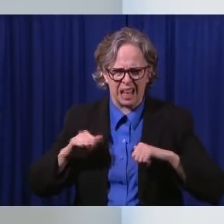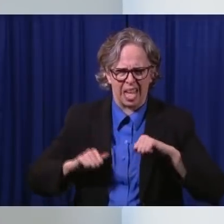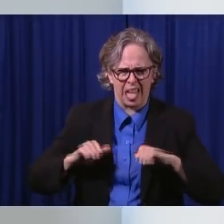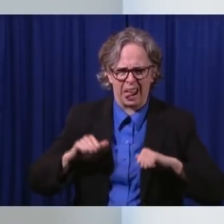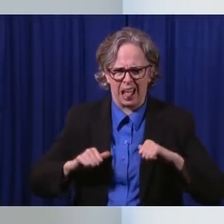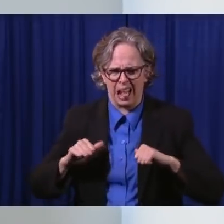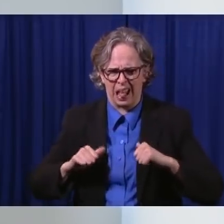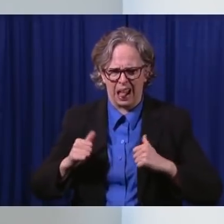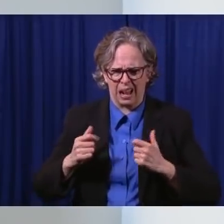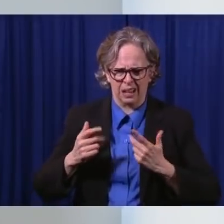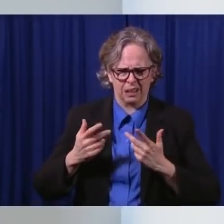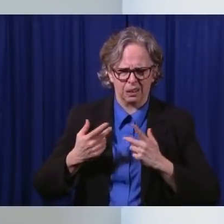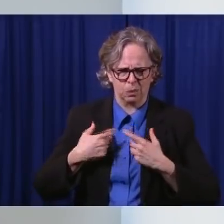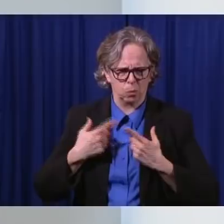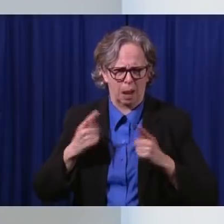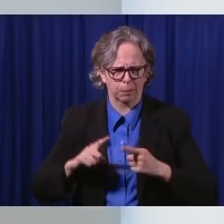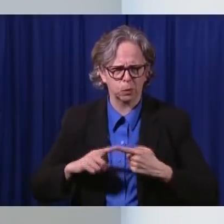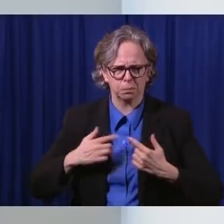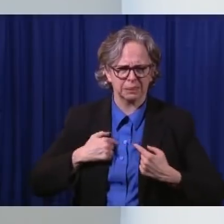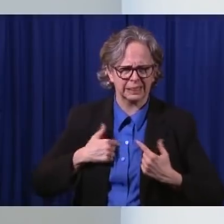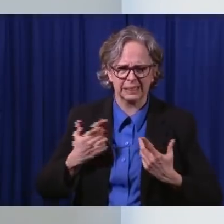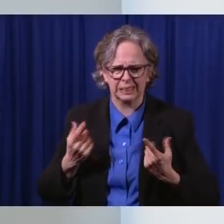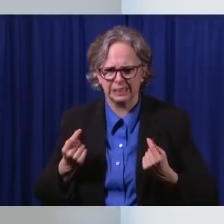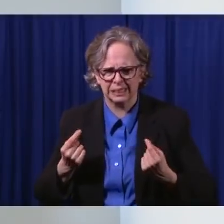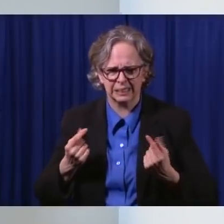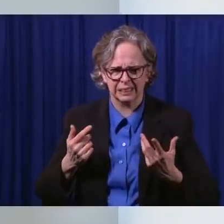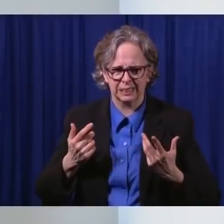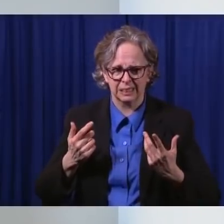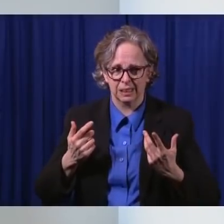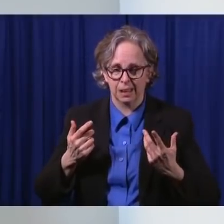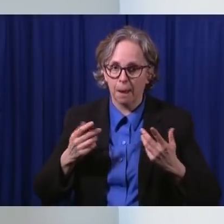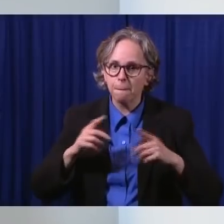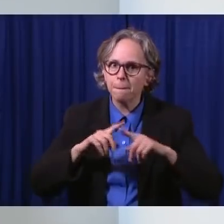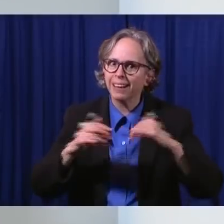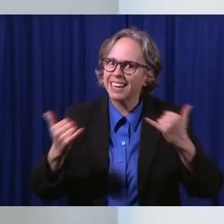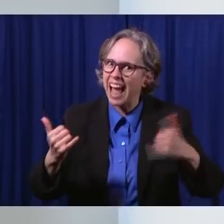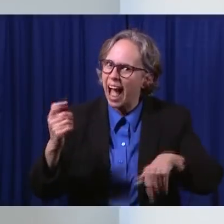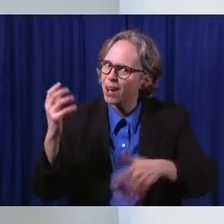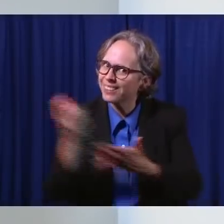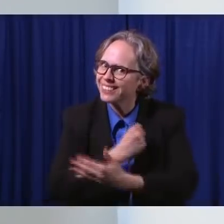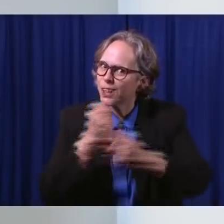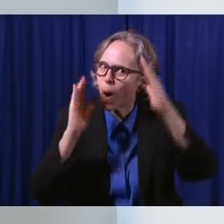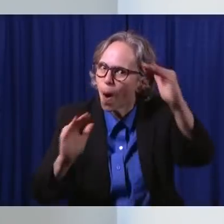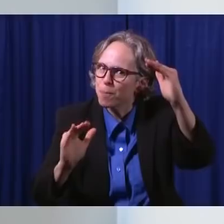AFTERNOON, ALL. QUESTION KNOW WITH THAT COMES THE UNCERTAINTY OF WHAT THAT MEANS IN OUR LIVES,